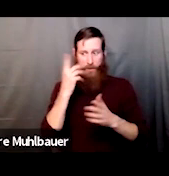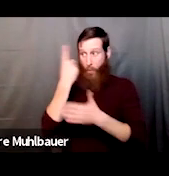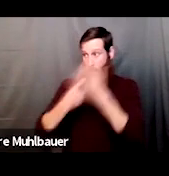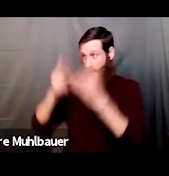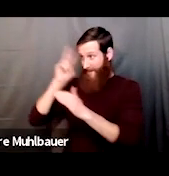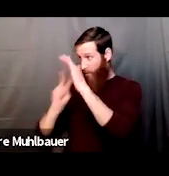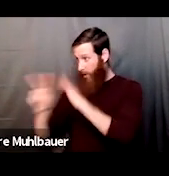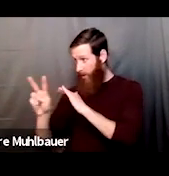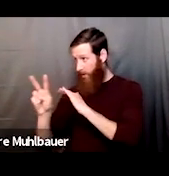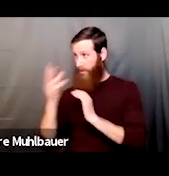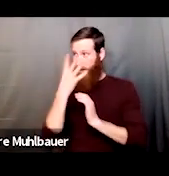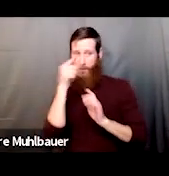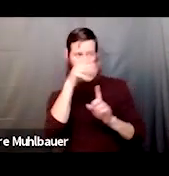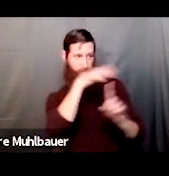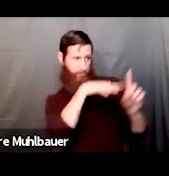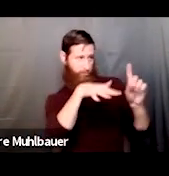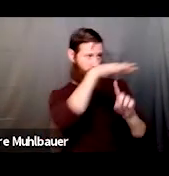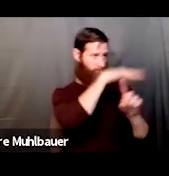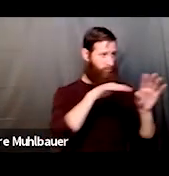We can use some pretty simple tools called red flags